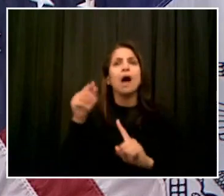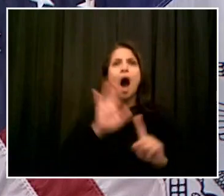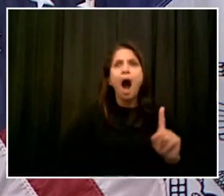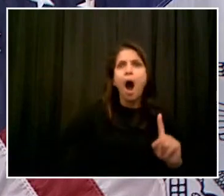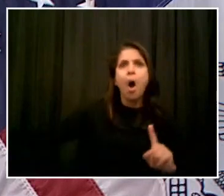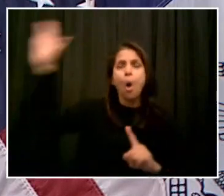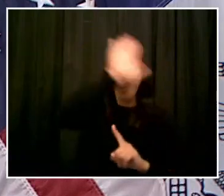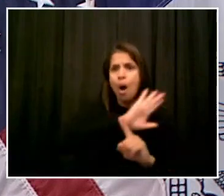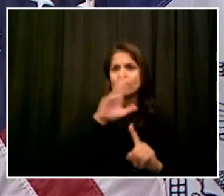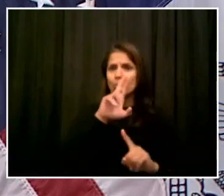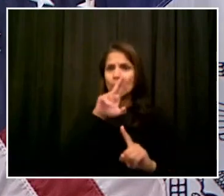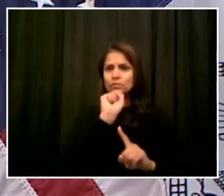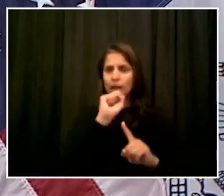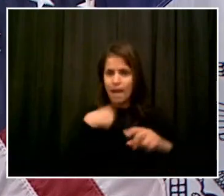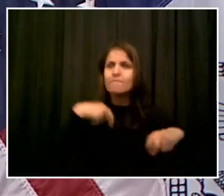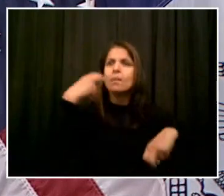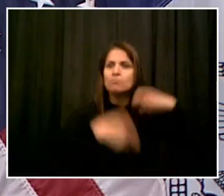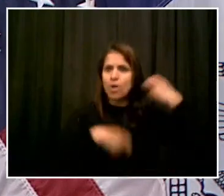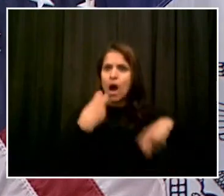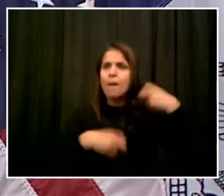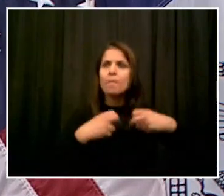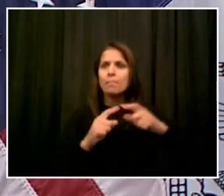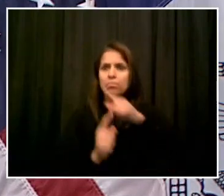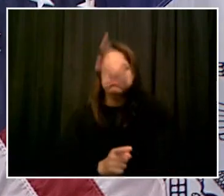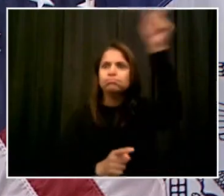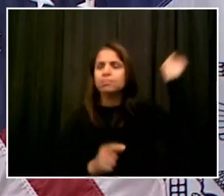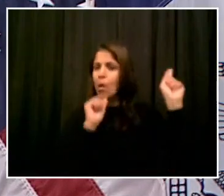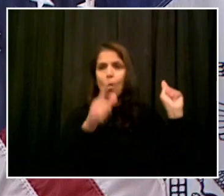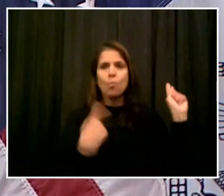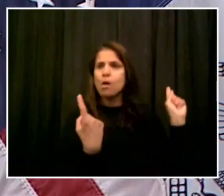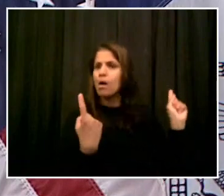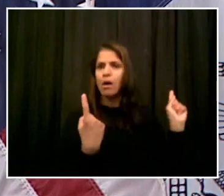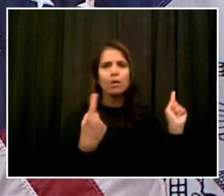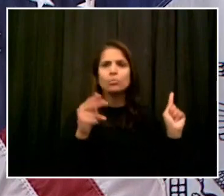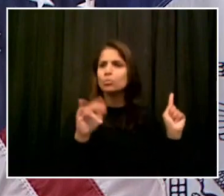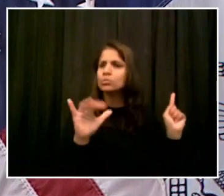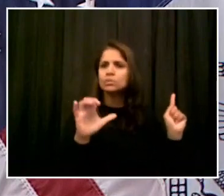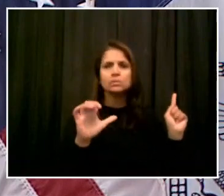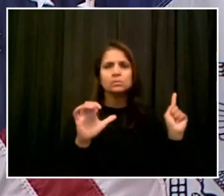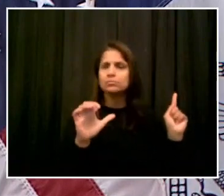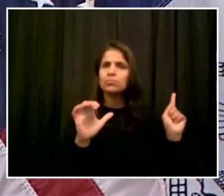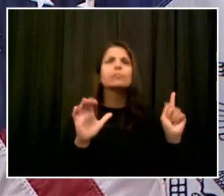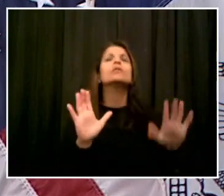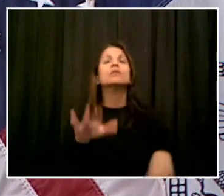THAT CITY AND OUTSIDE AND TO